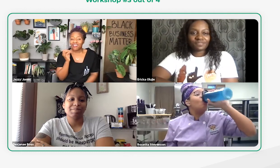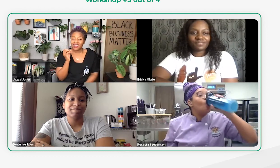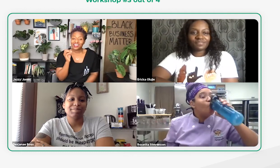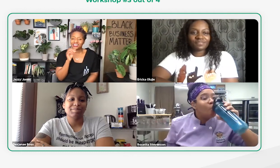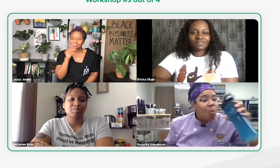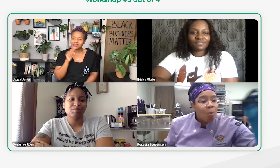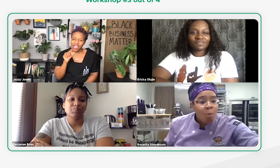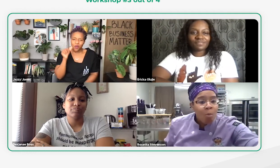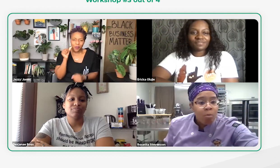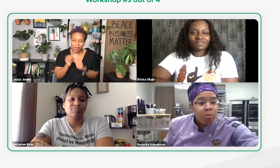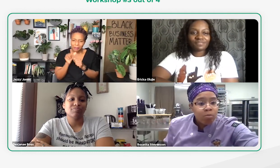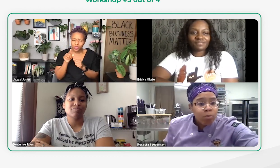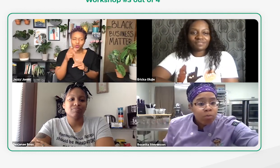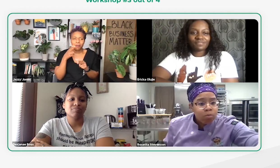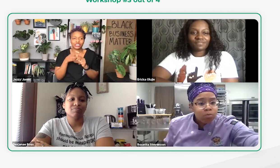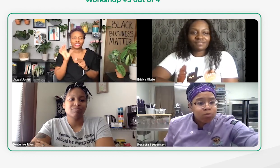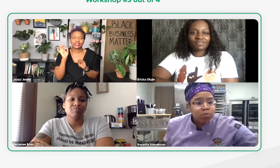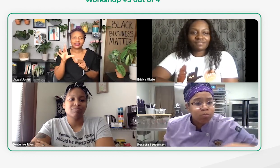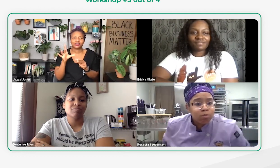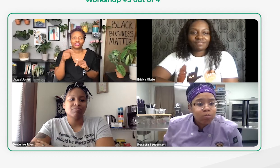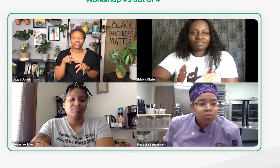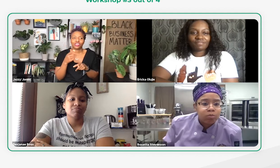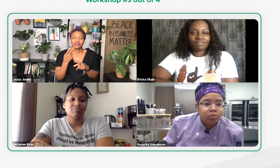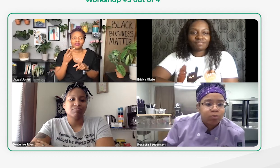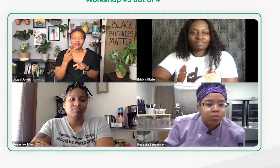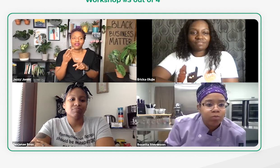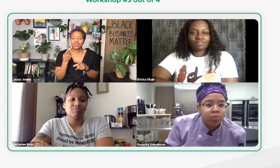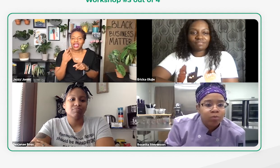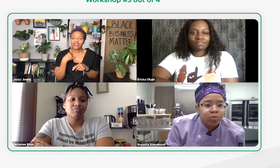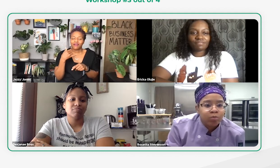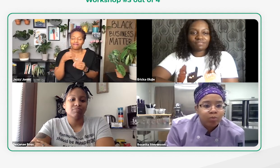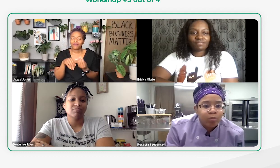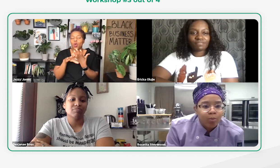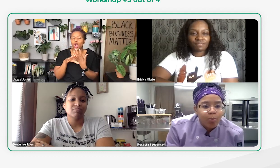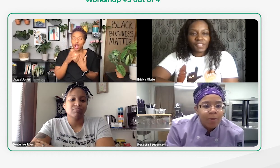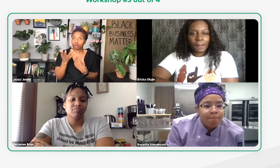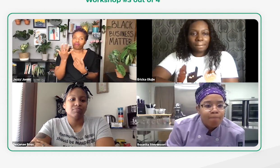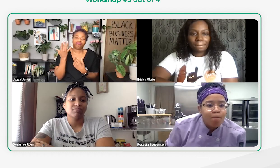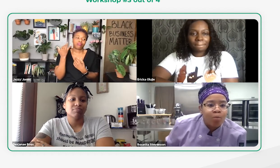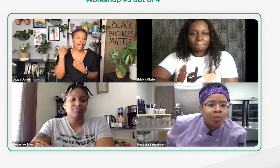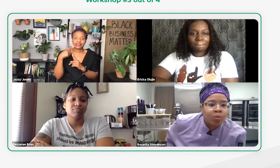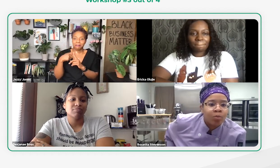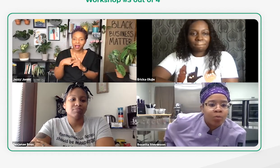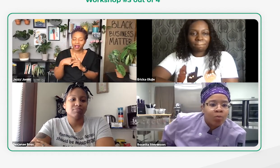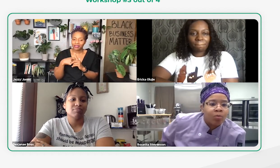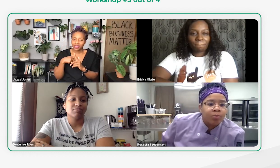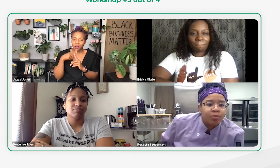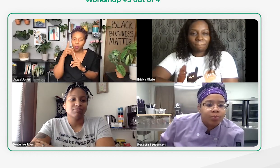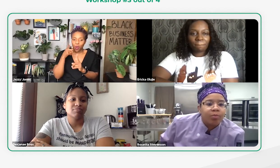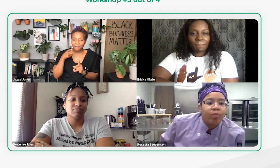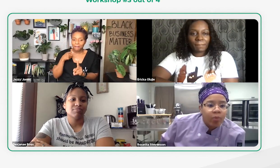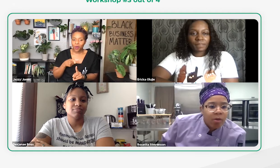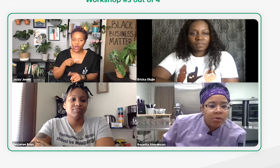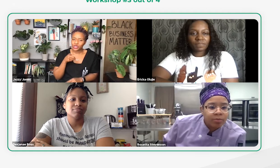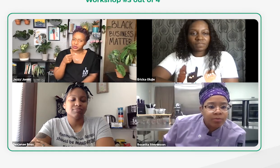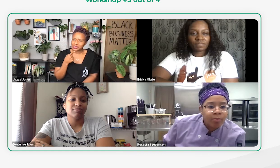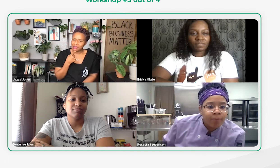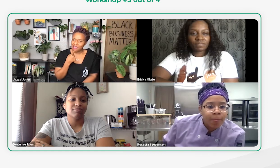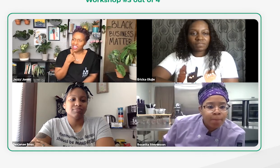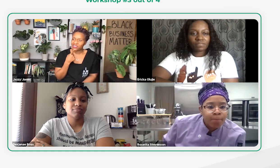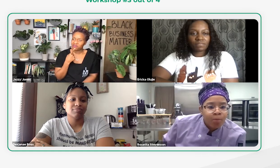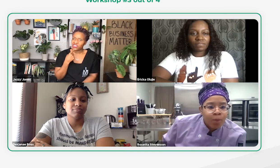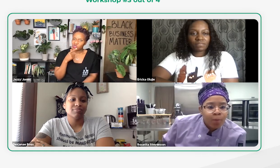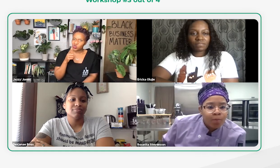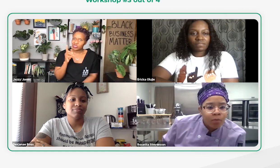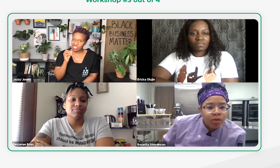advice. I remember you mentioning during our virtual last month, at one point you said,